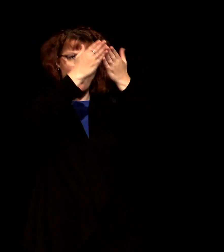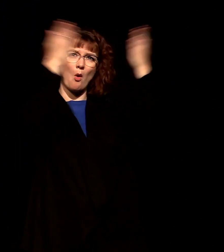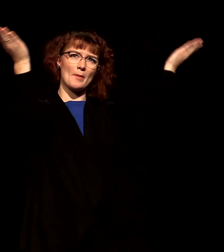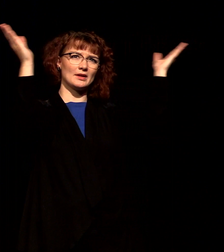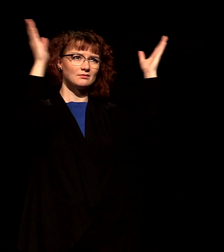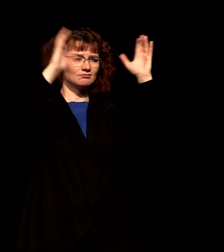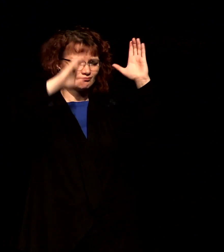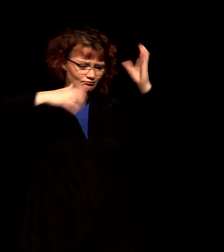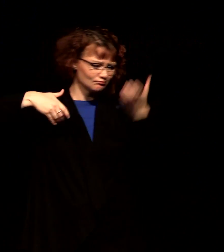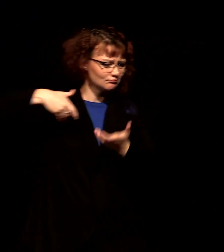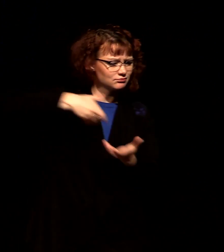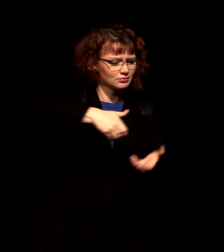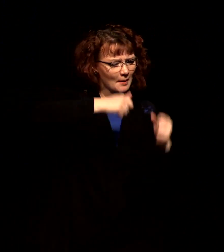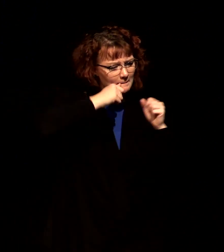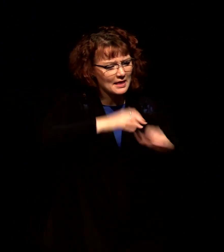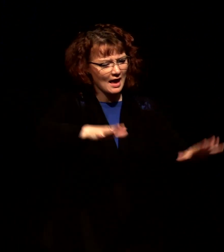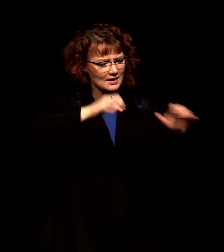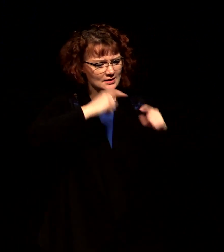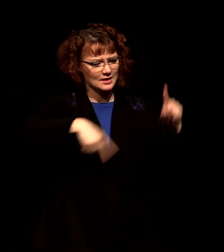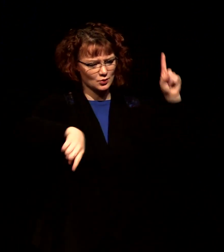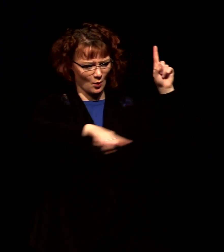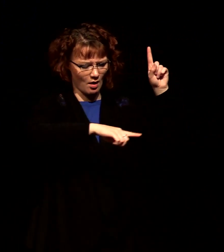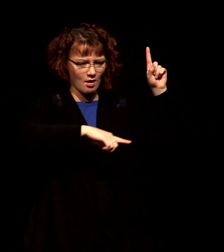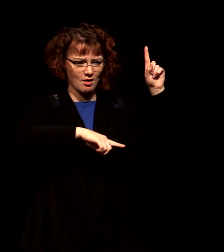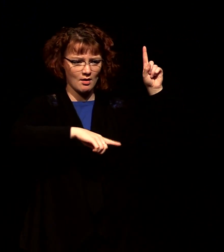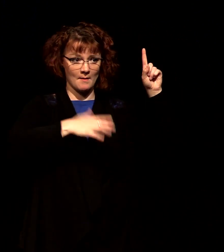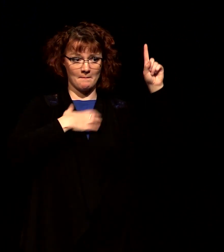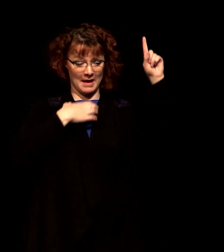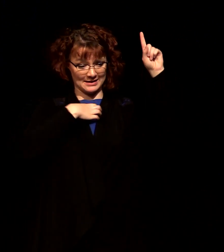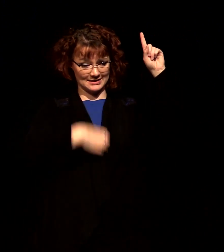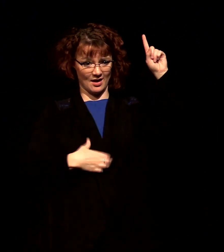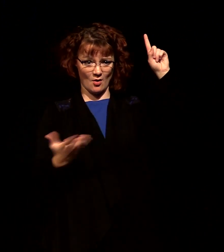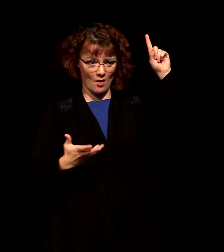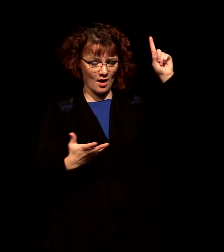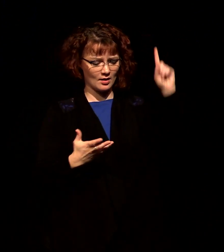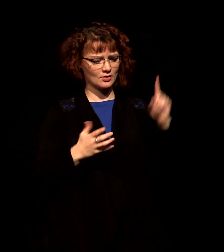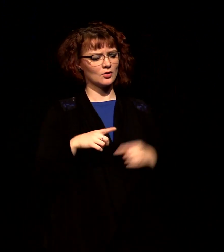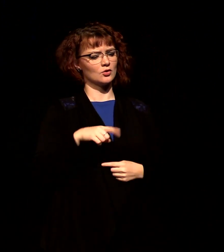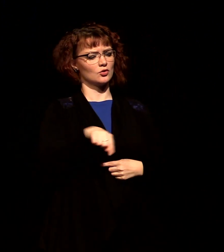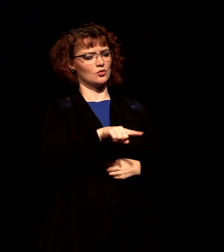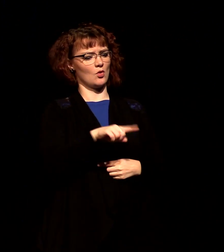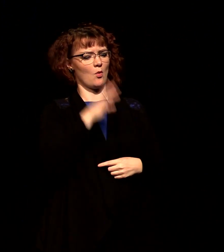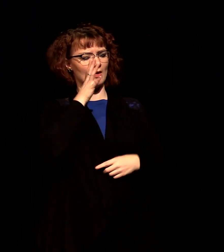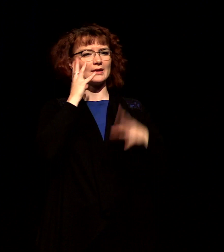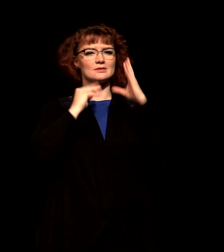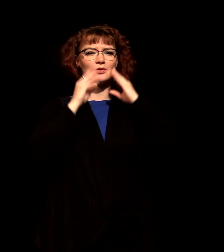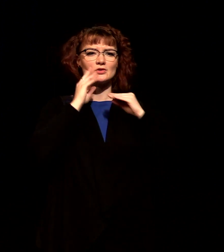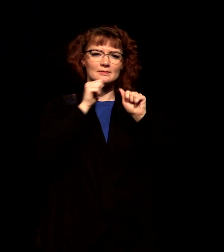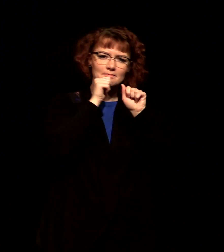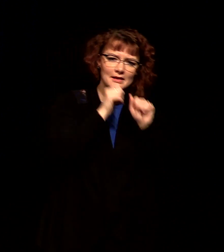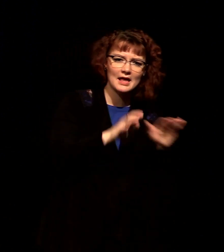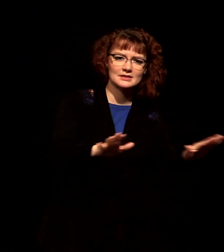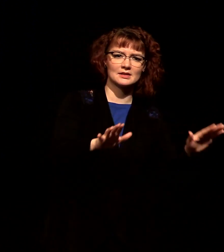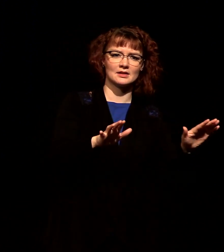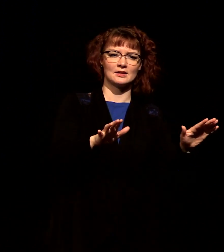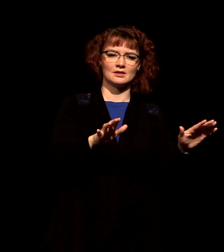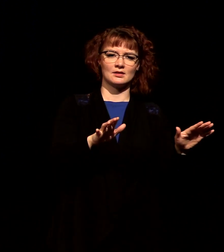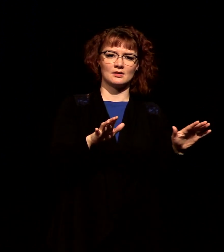your wildest imaginations, My desire is that you're going to be blessed. You're going to be a content people who are faithful